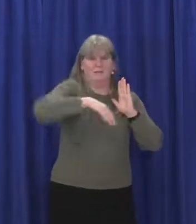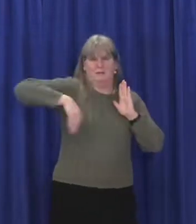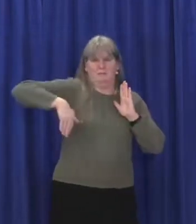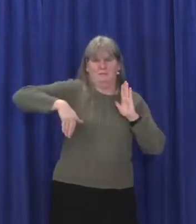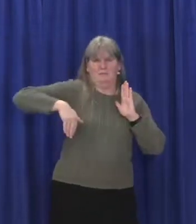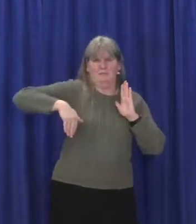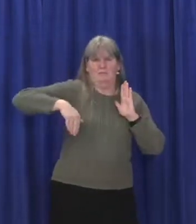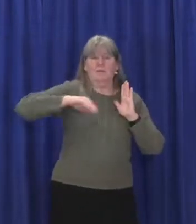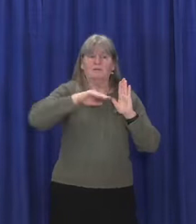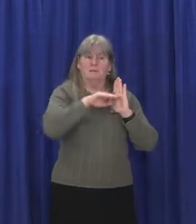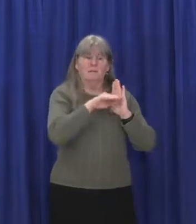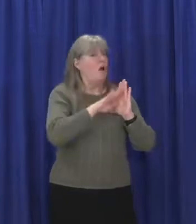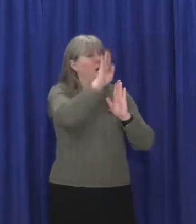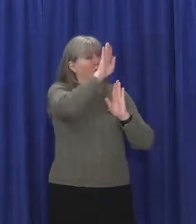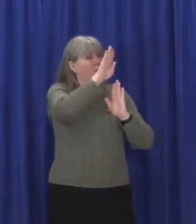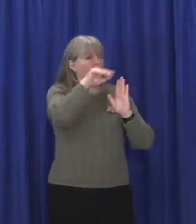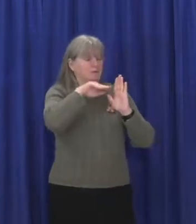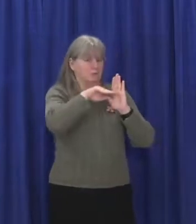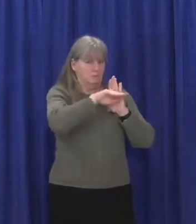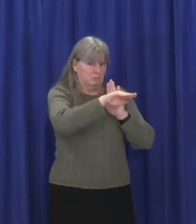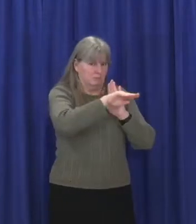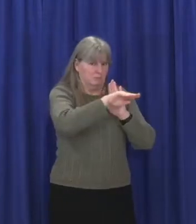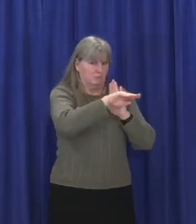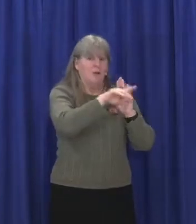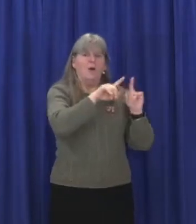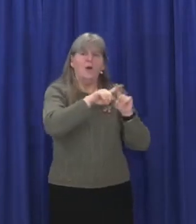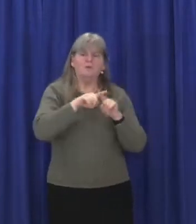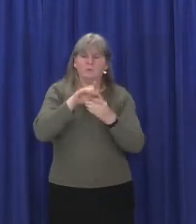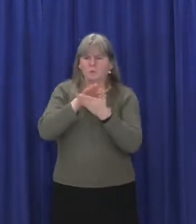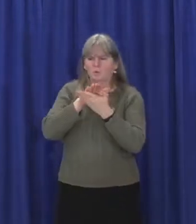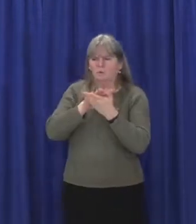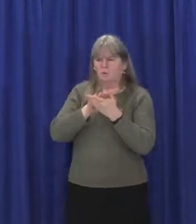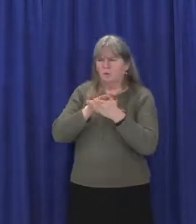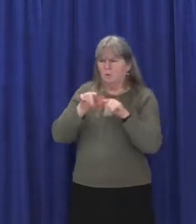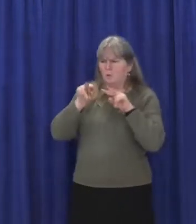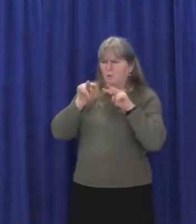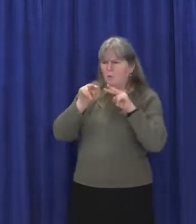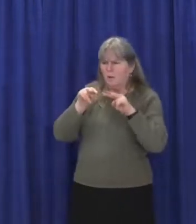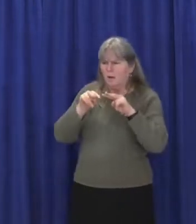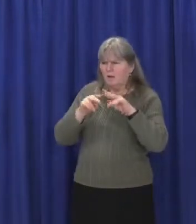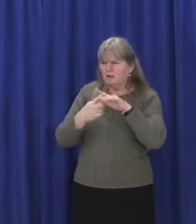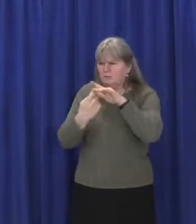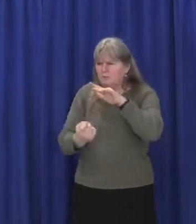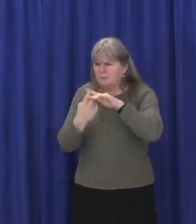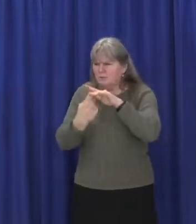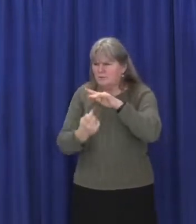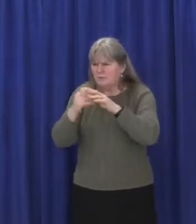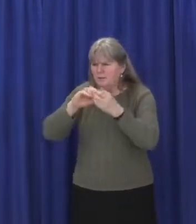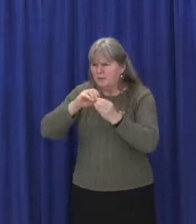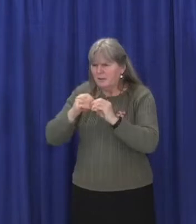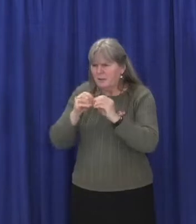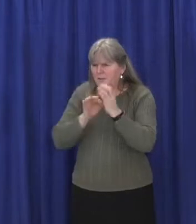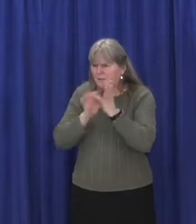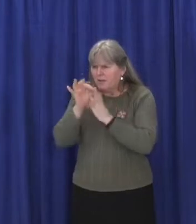We also see that in our schools surveillance program, with a number of people who are still off schools.